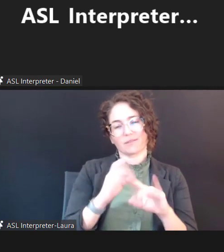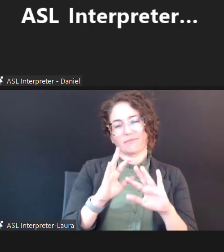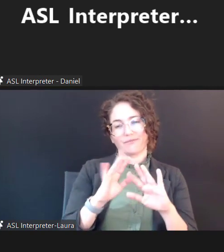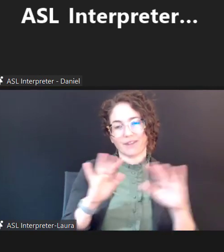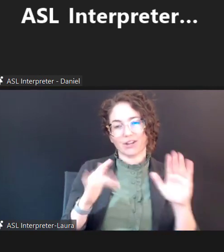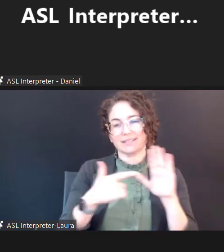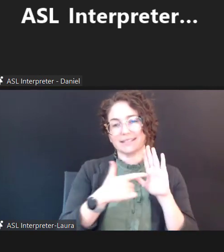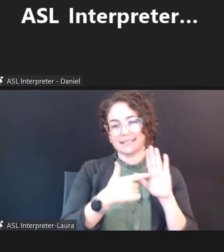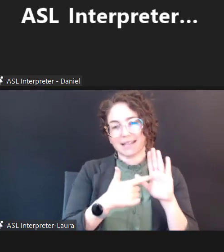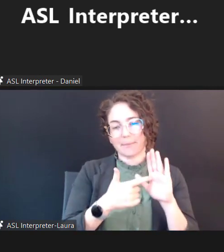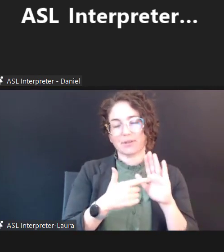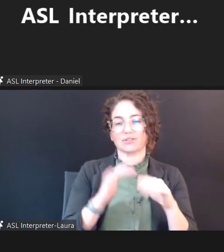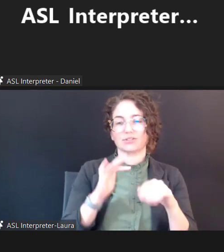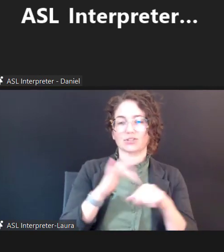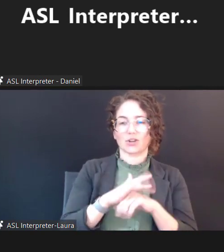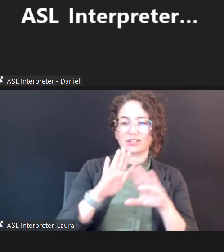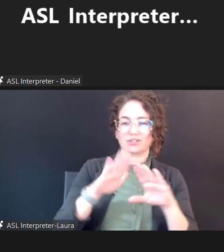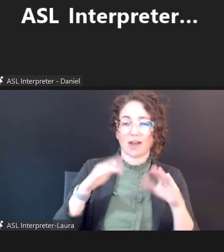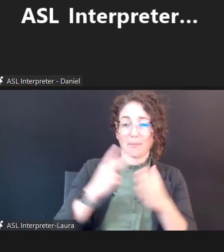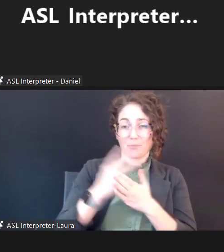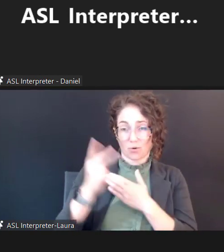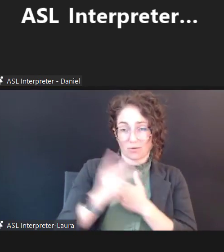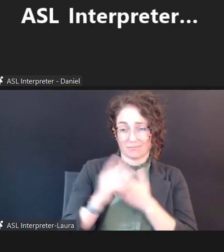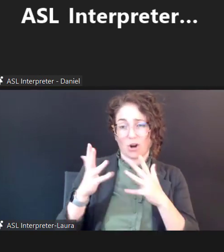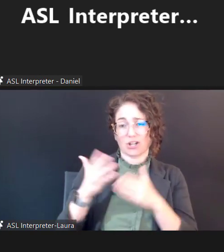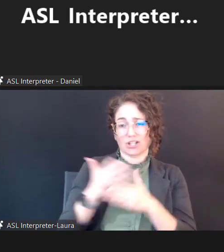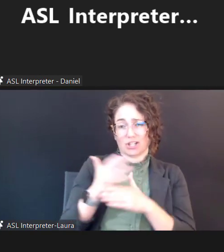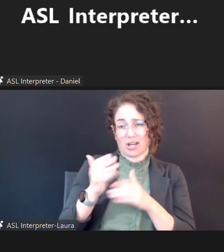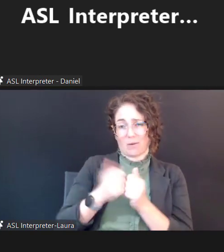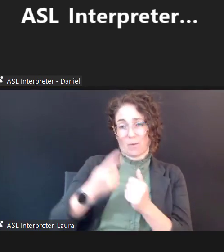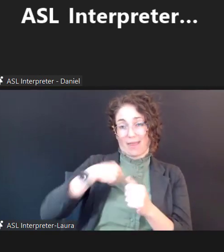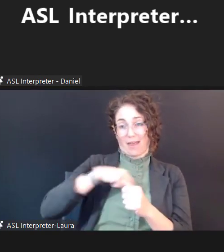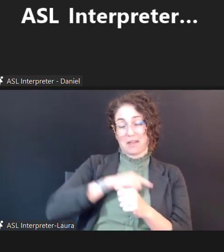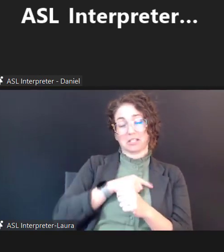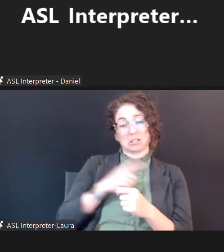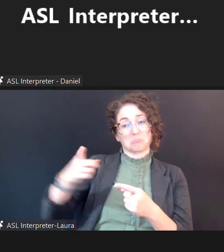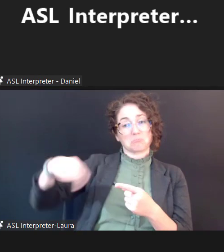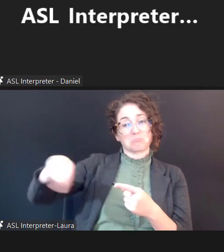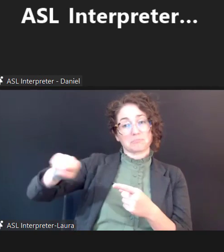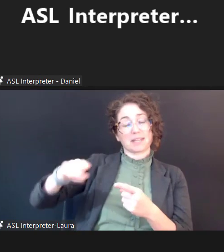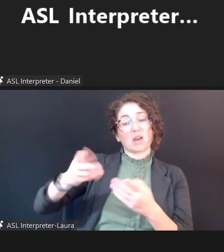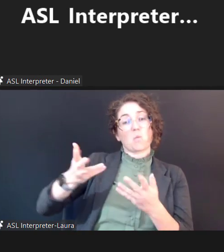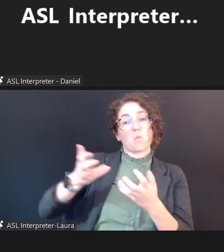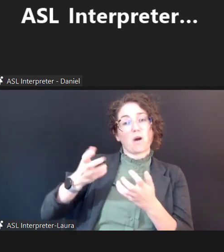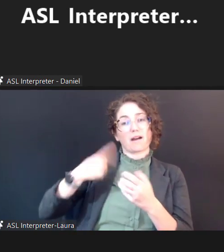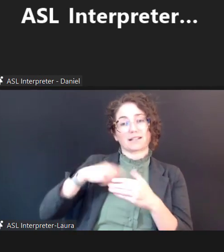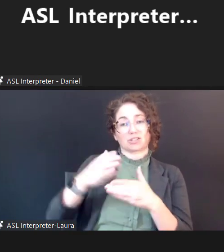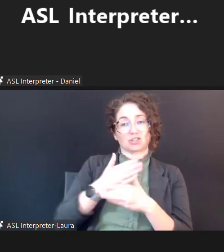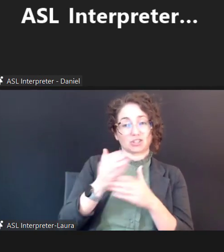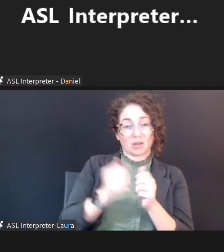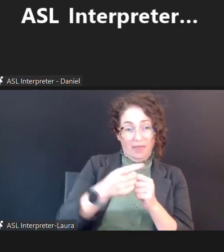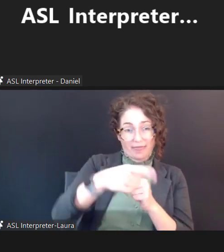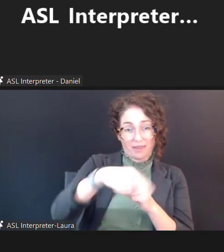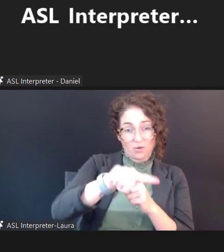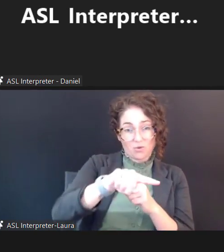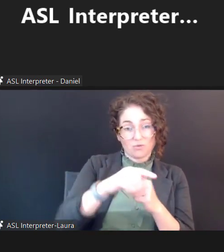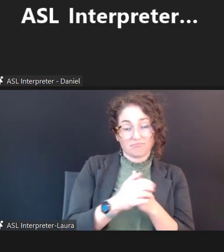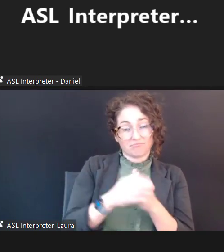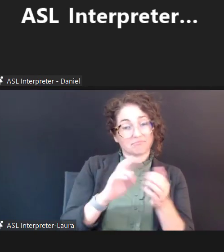shared with us that they wanted us to share with you. So, you can be assured others have used the language and the format of